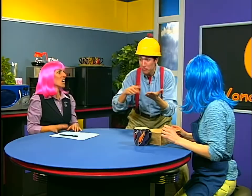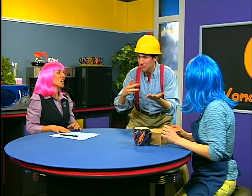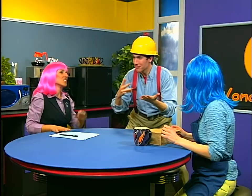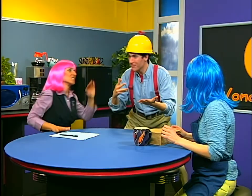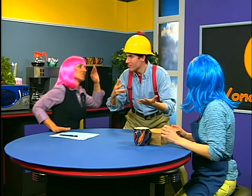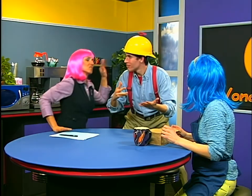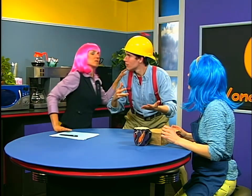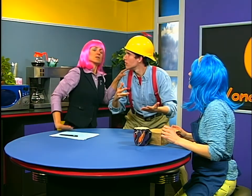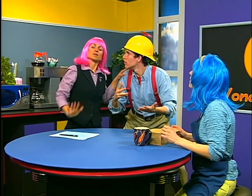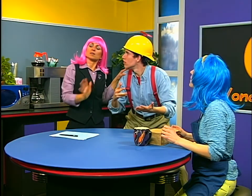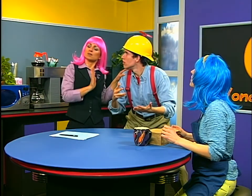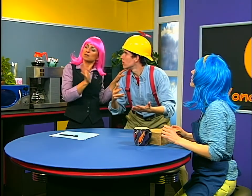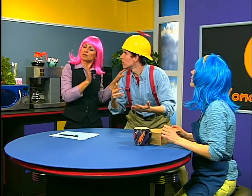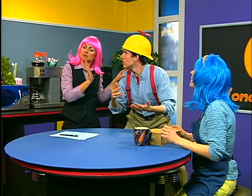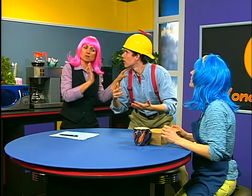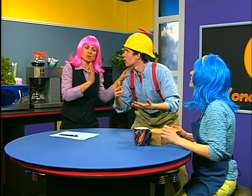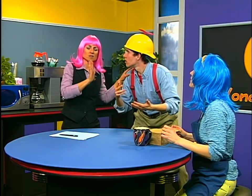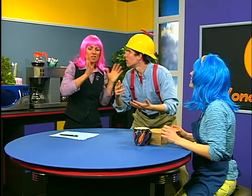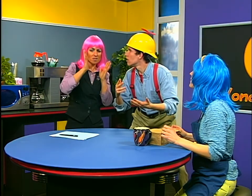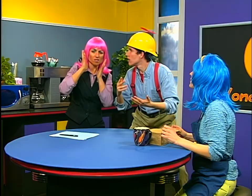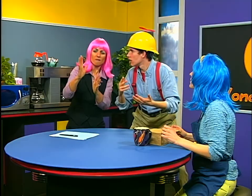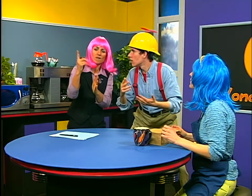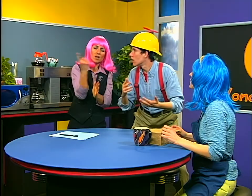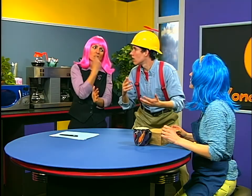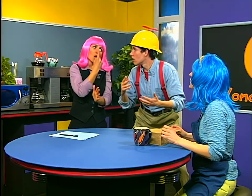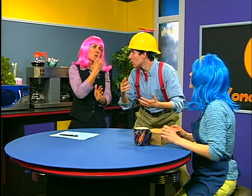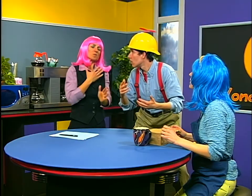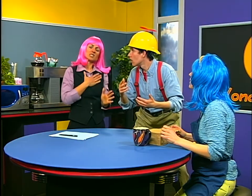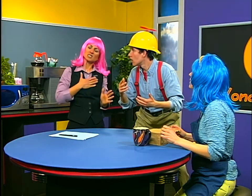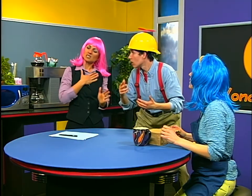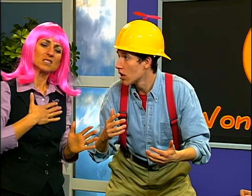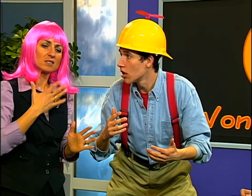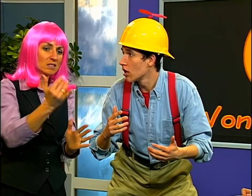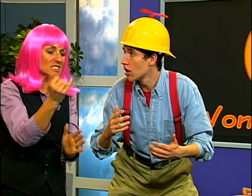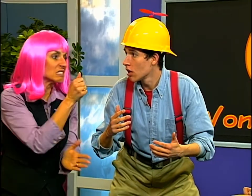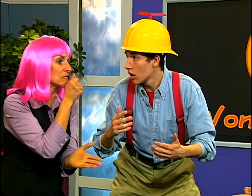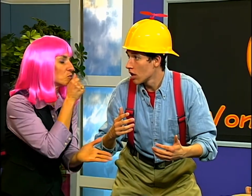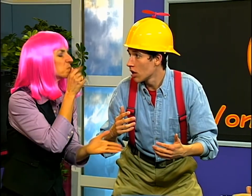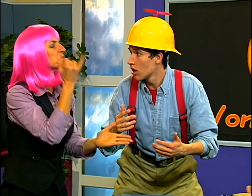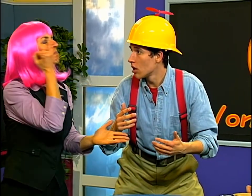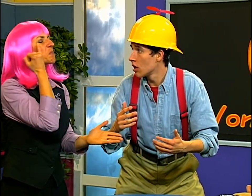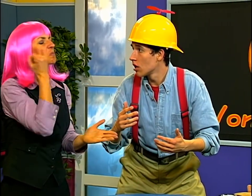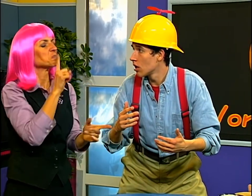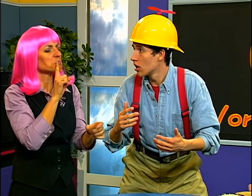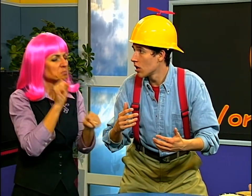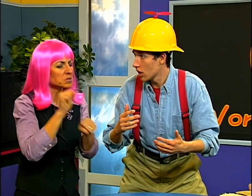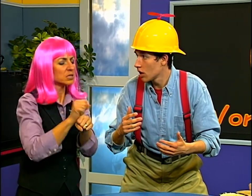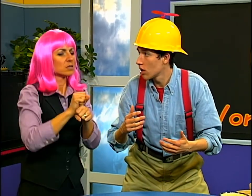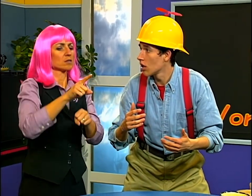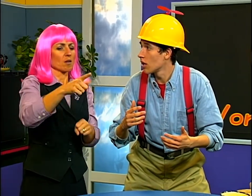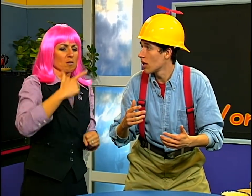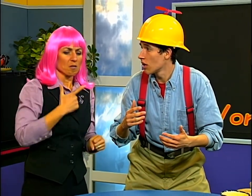AWWW, UH, DO YOU THINK YOU COULD HELP ME FIX IT? OH, YEAH, SURE.